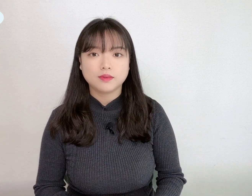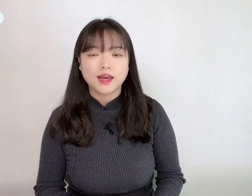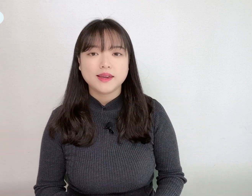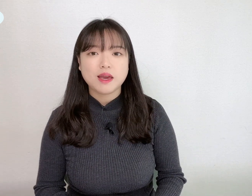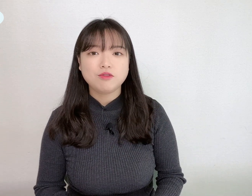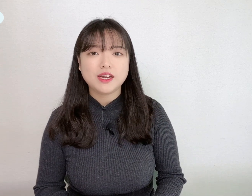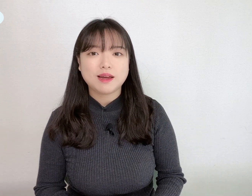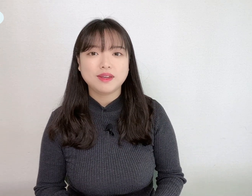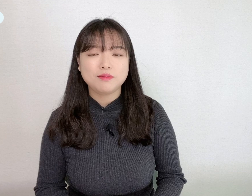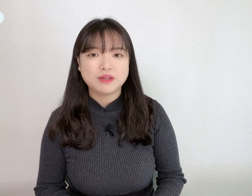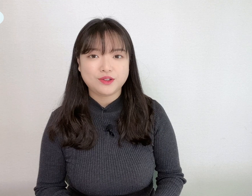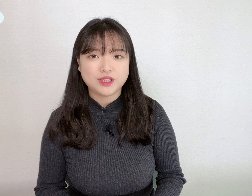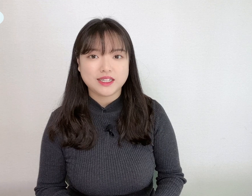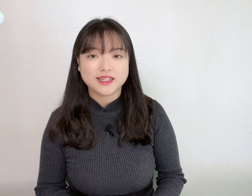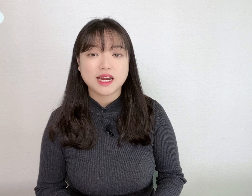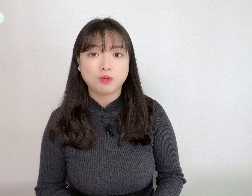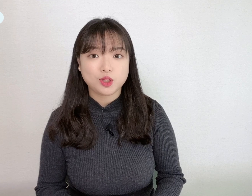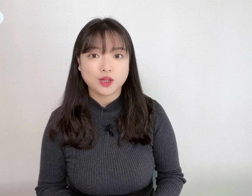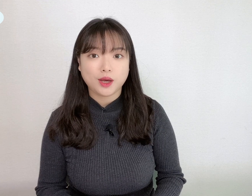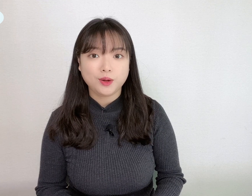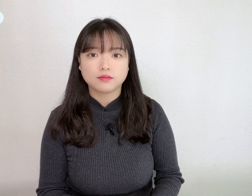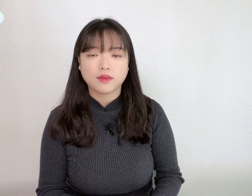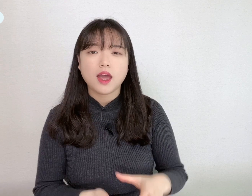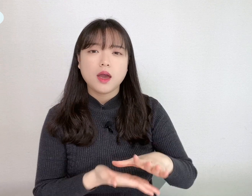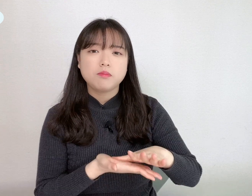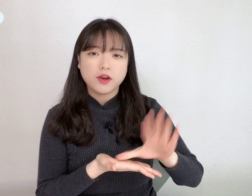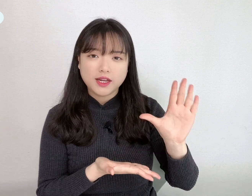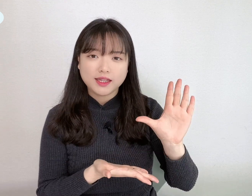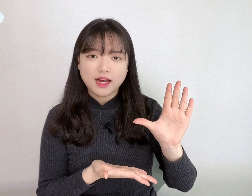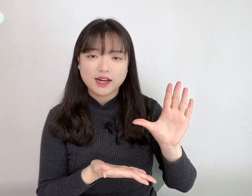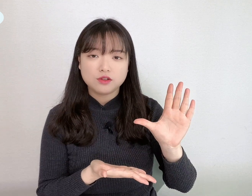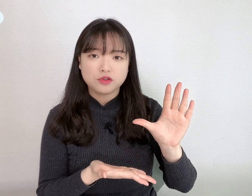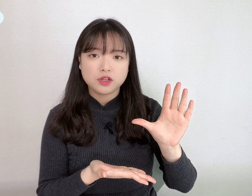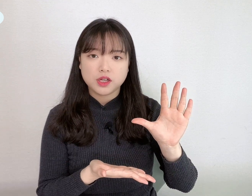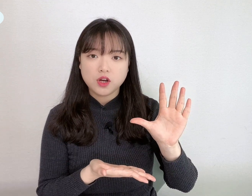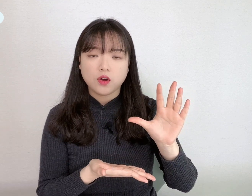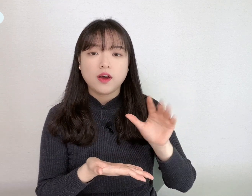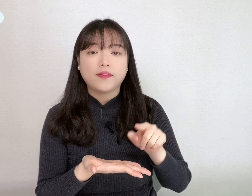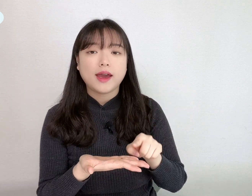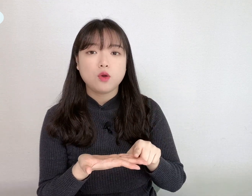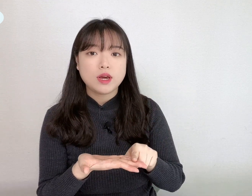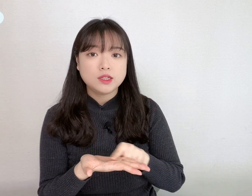What is the sign language for [weird]? With my left hand on the floor and my right hand